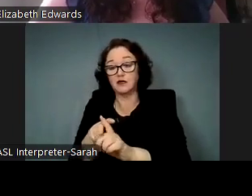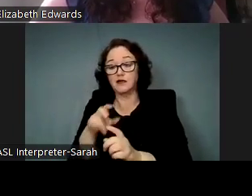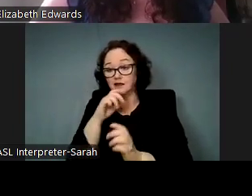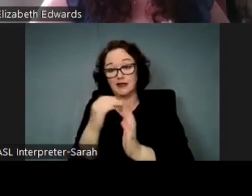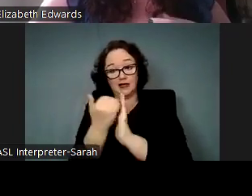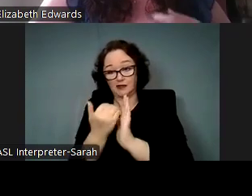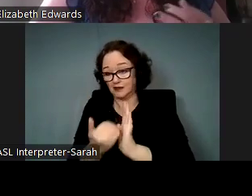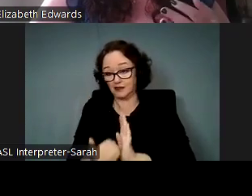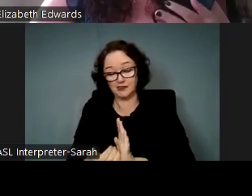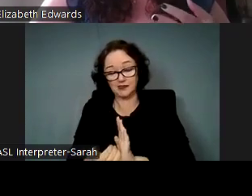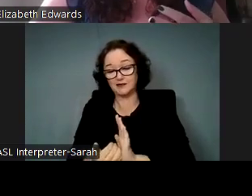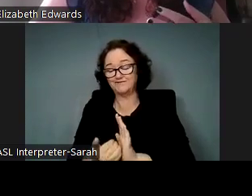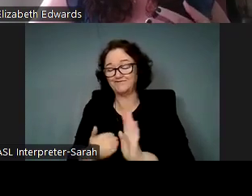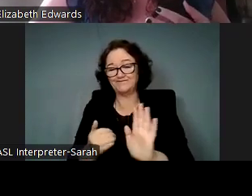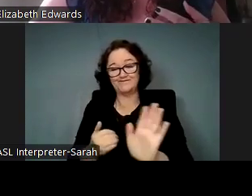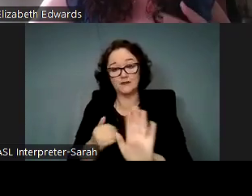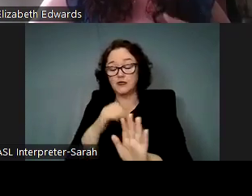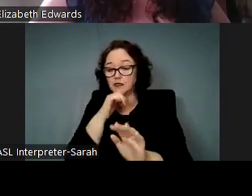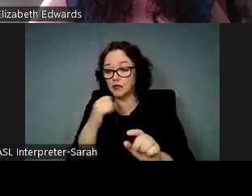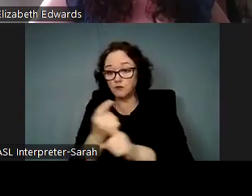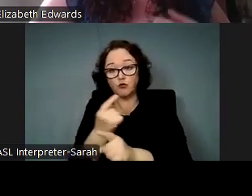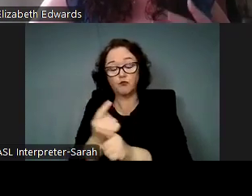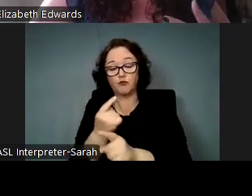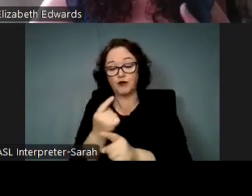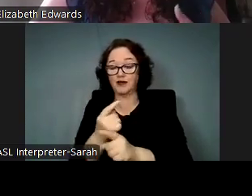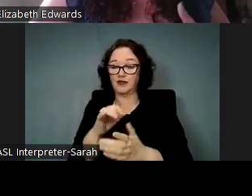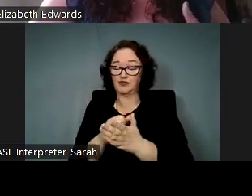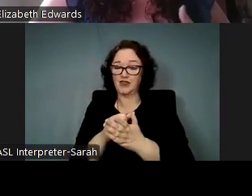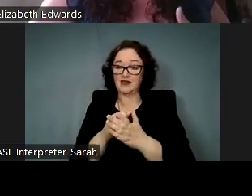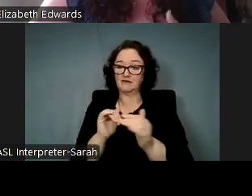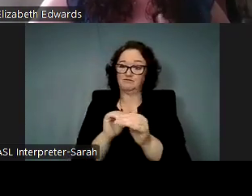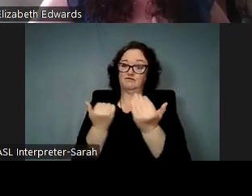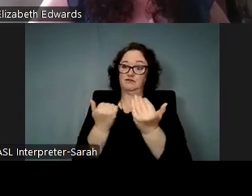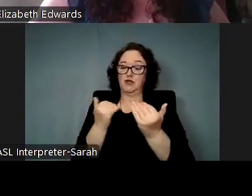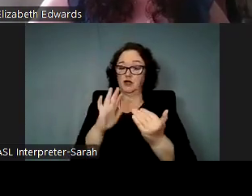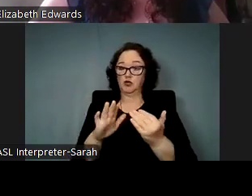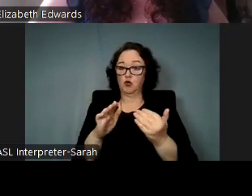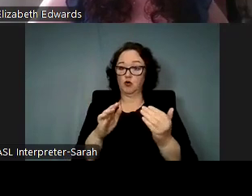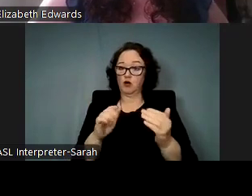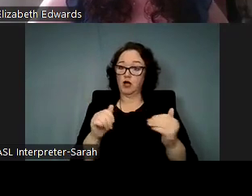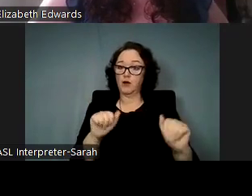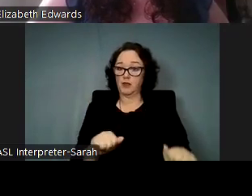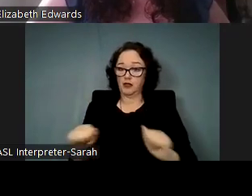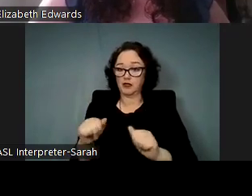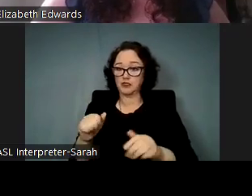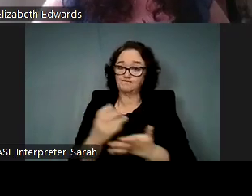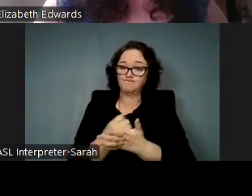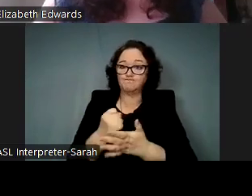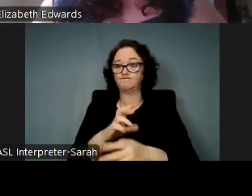notappropriate and are restricting your ability to use services like you want to. So, like I said before, one of the